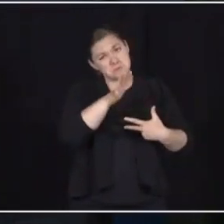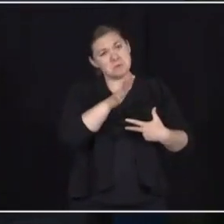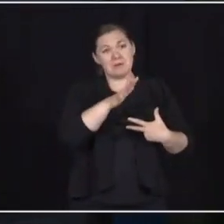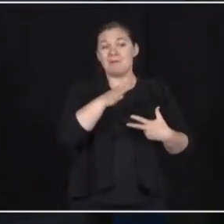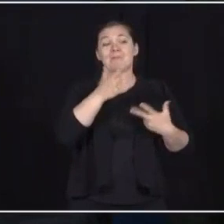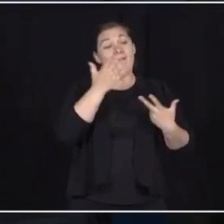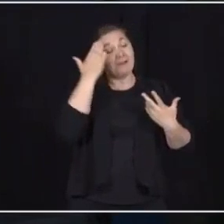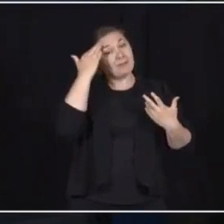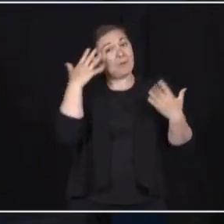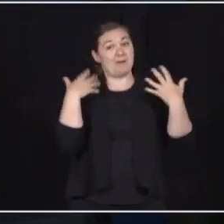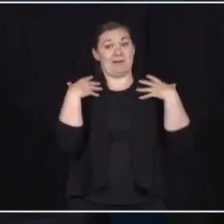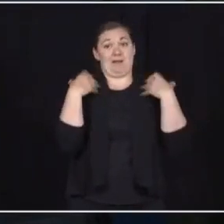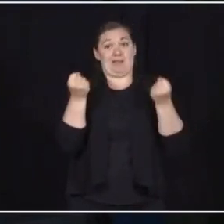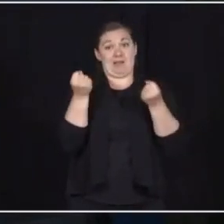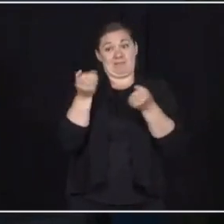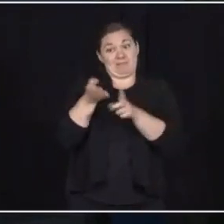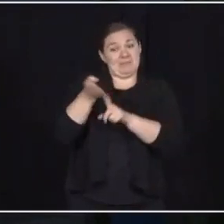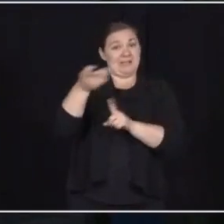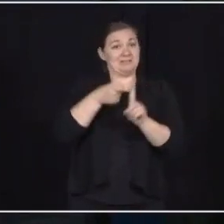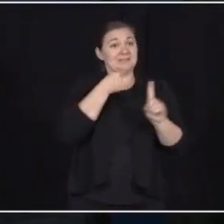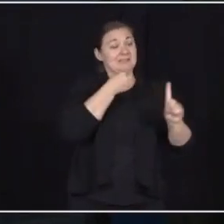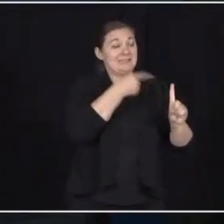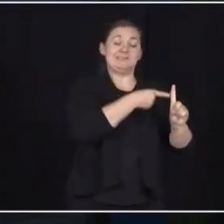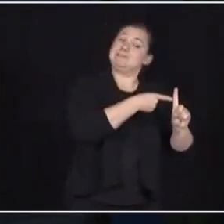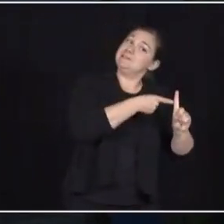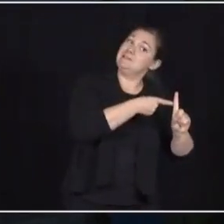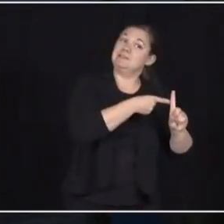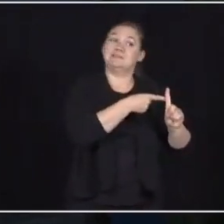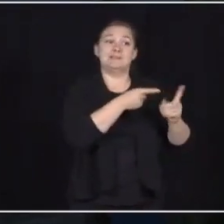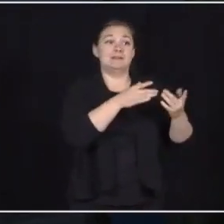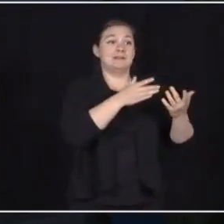professionals that were cross-border and come back and forth on it